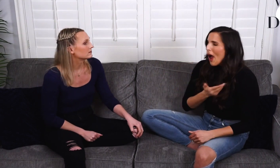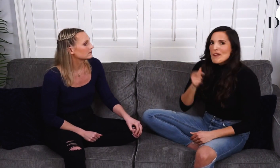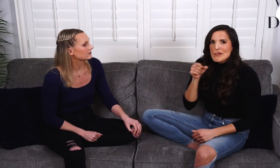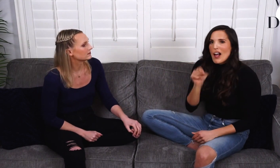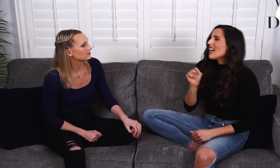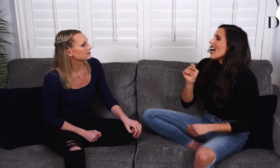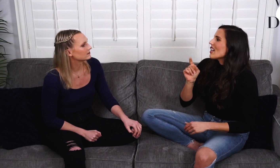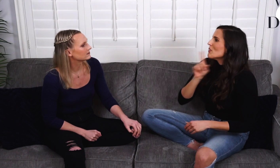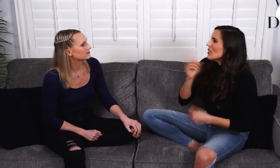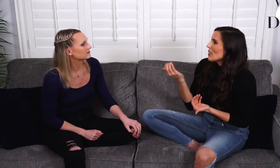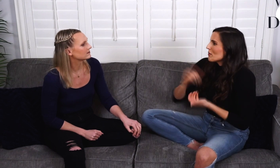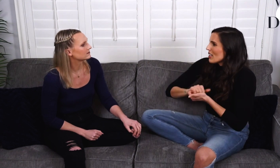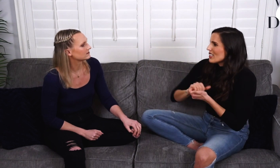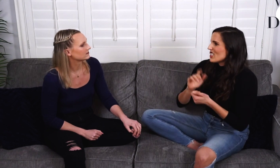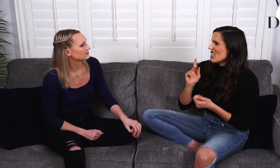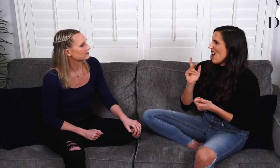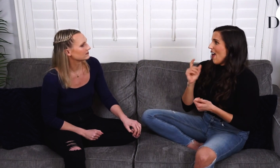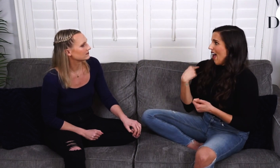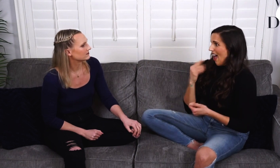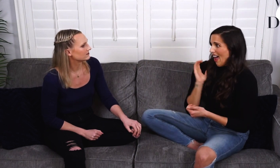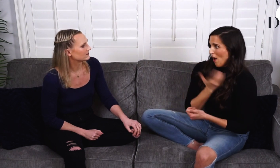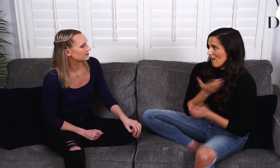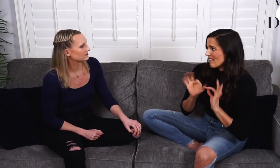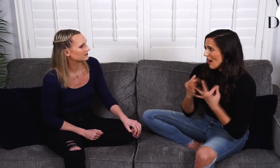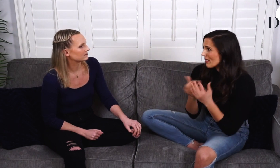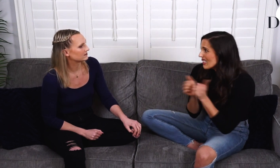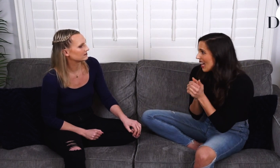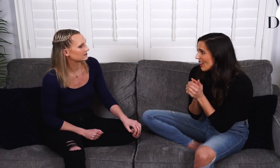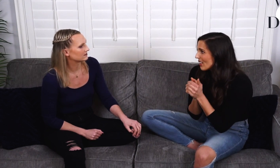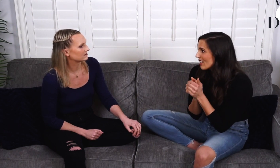Our podcasts really bridged our families together